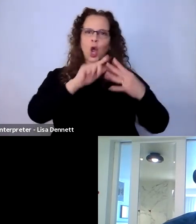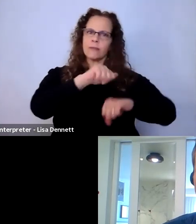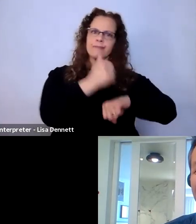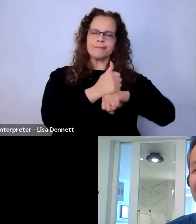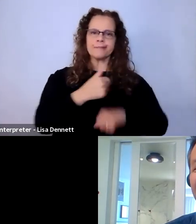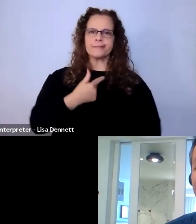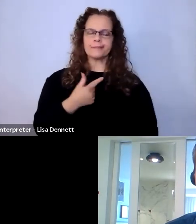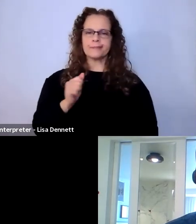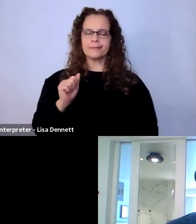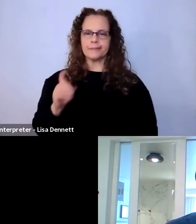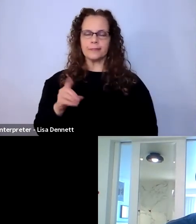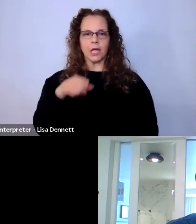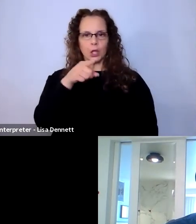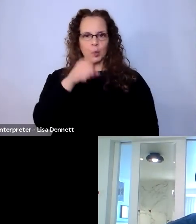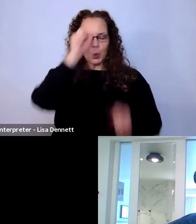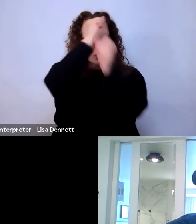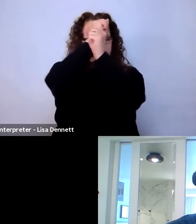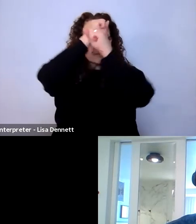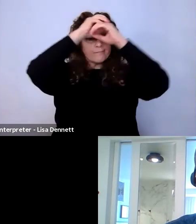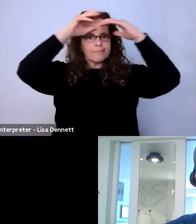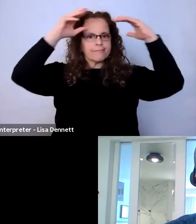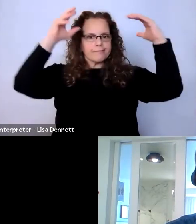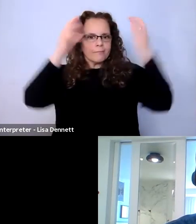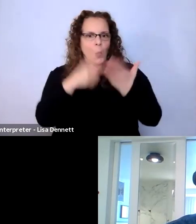It was like we were we imagine that there was a train that we were pushing